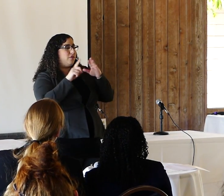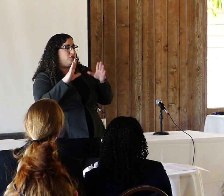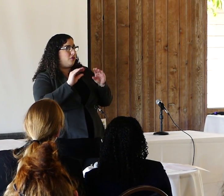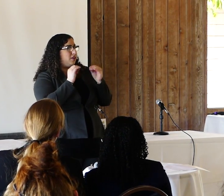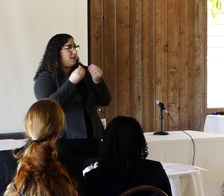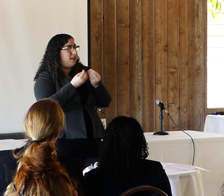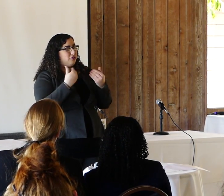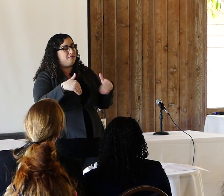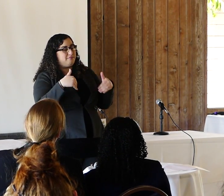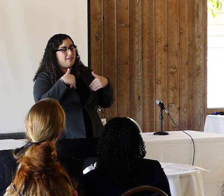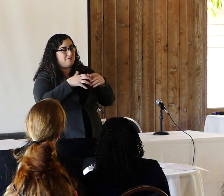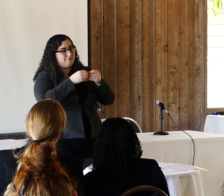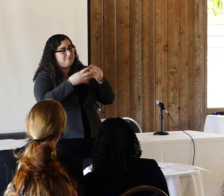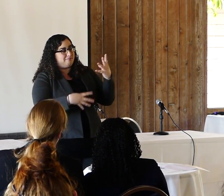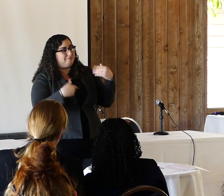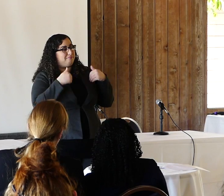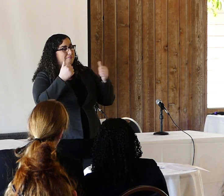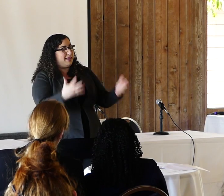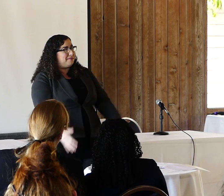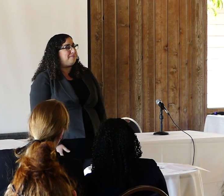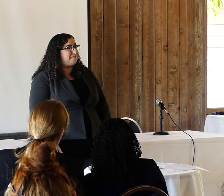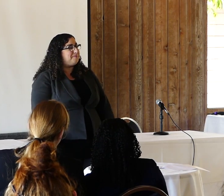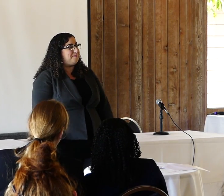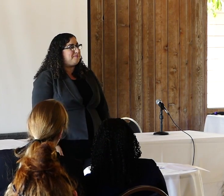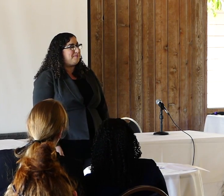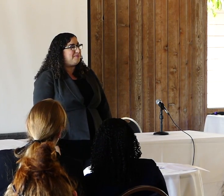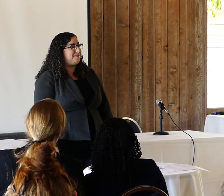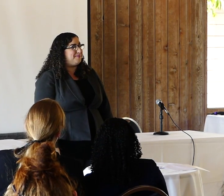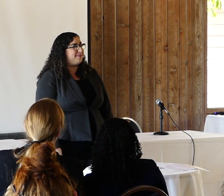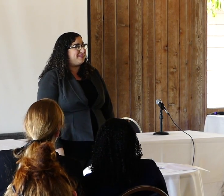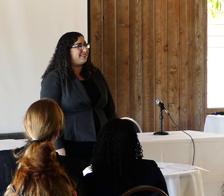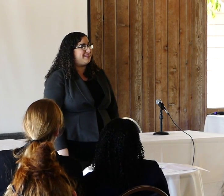It's a wonderful book that I recommend.But look at their entire website,